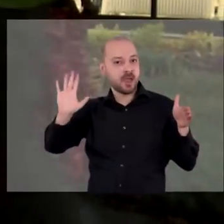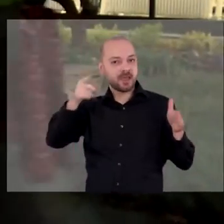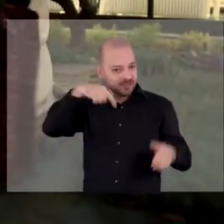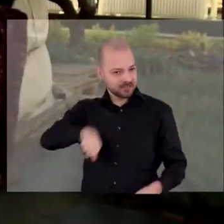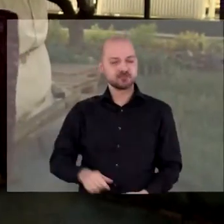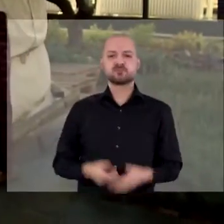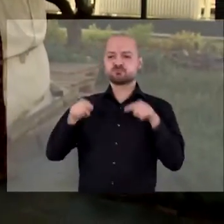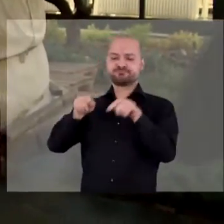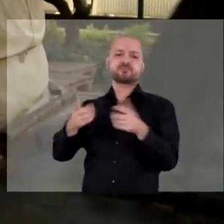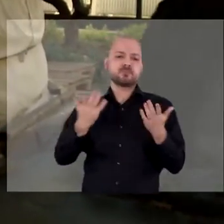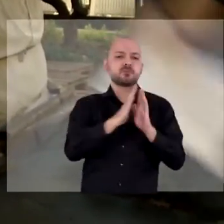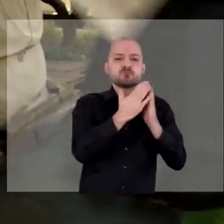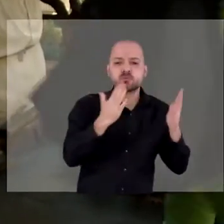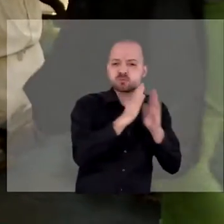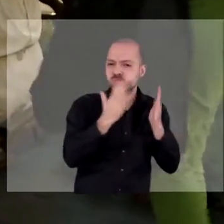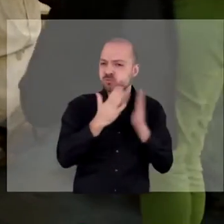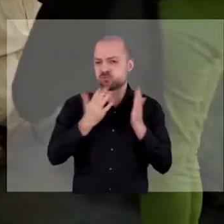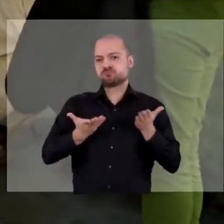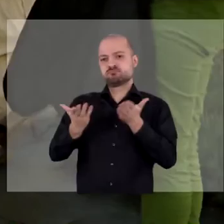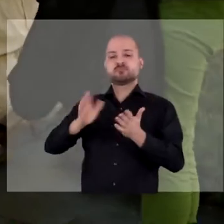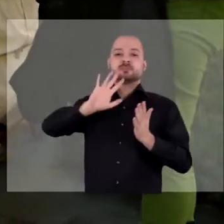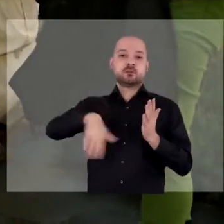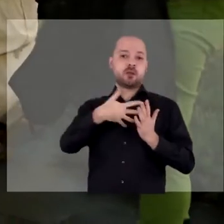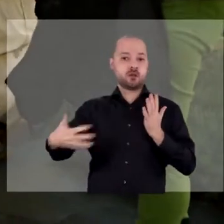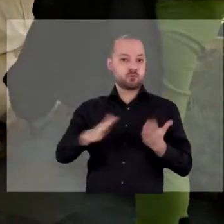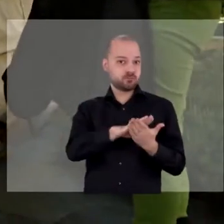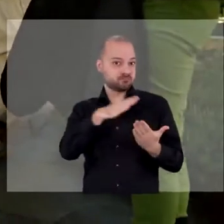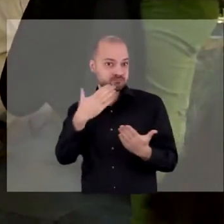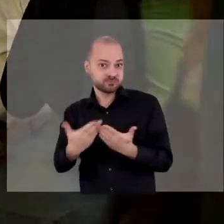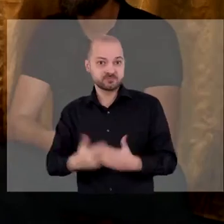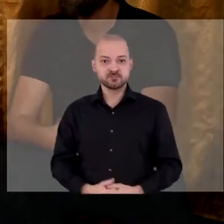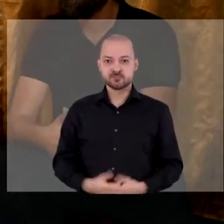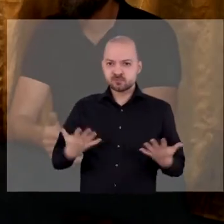The yurt is in the library’s inner courtyard and it is where picture books are read aloud in sign language.